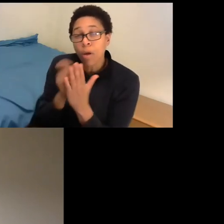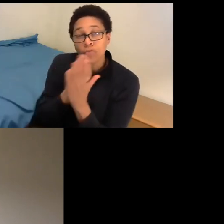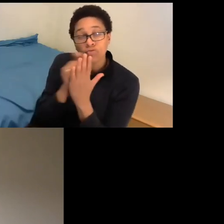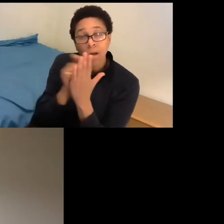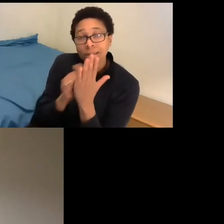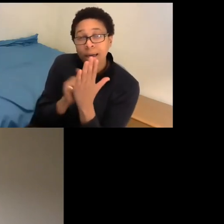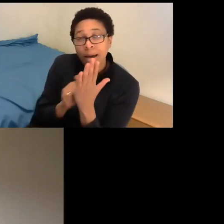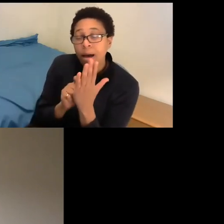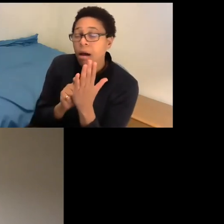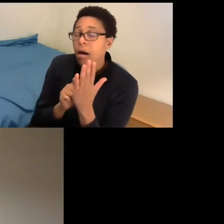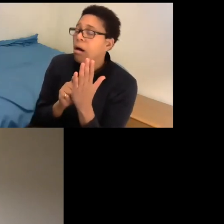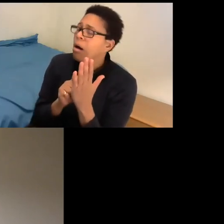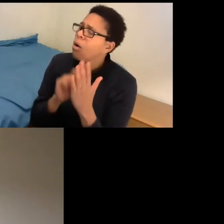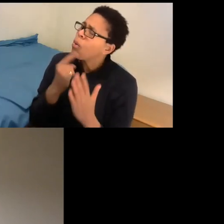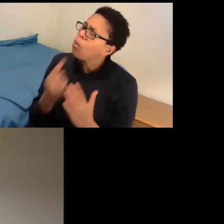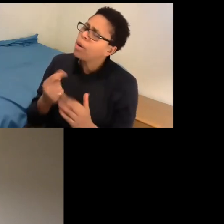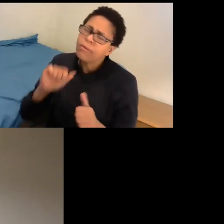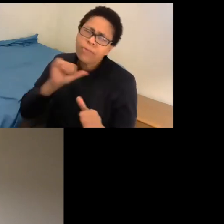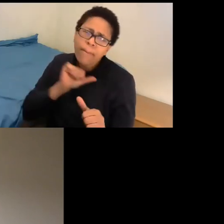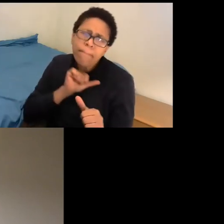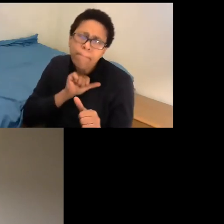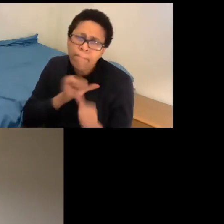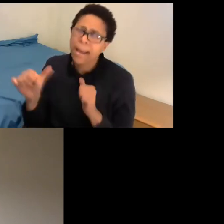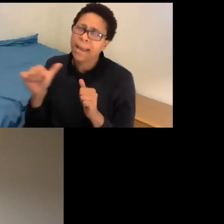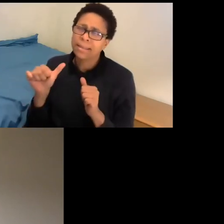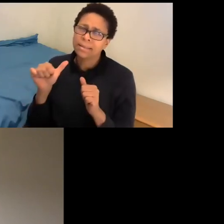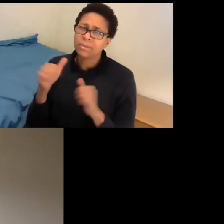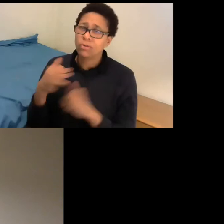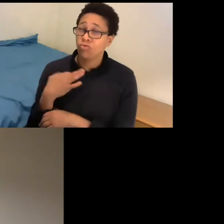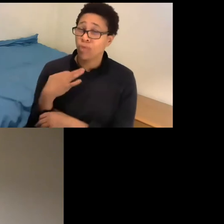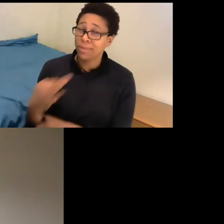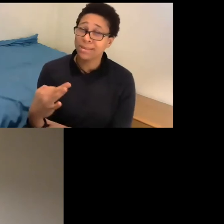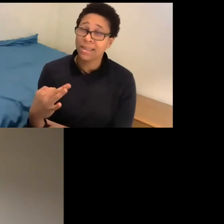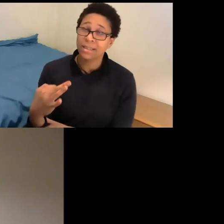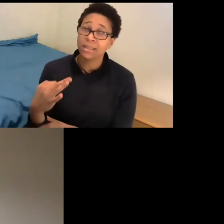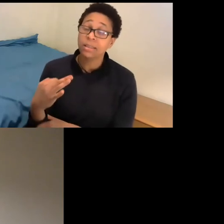it's one of the best representations of Islam and